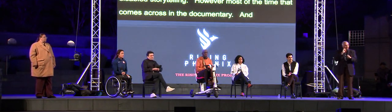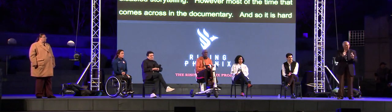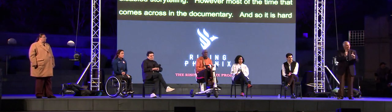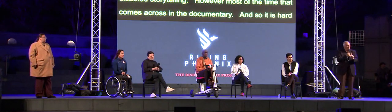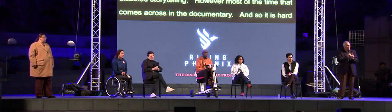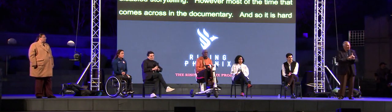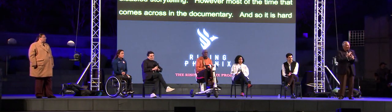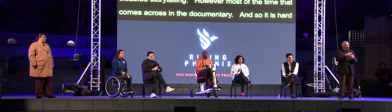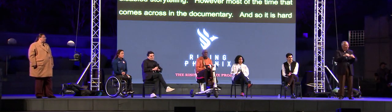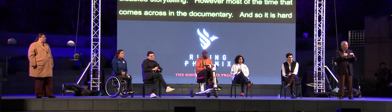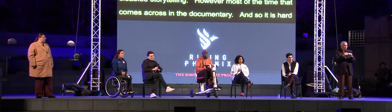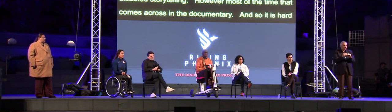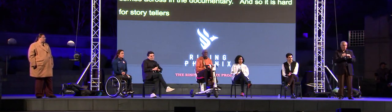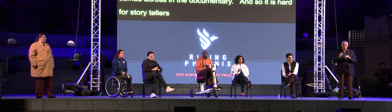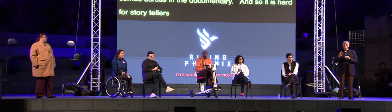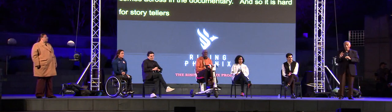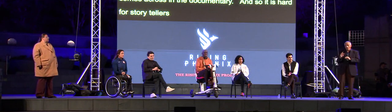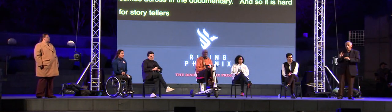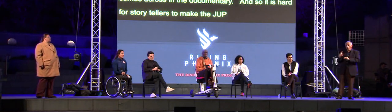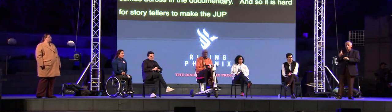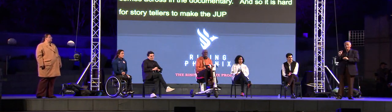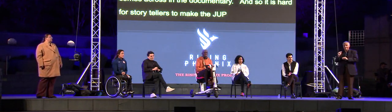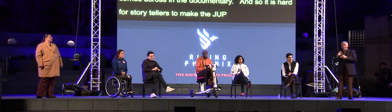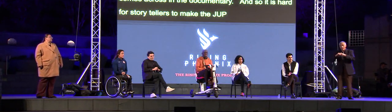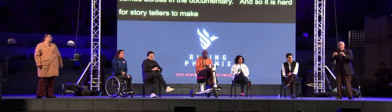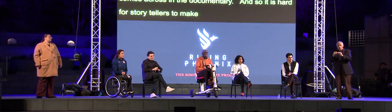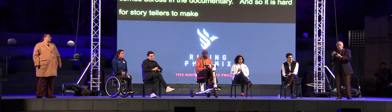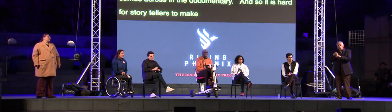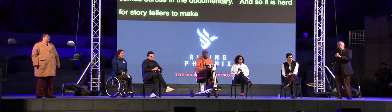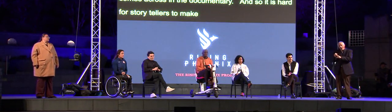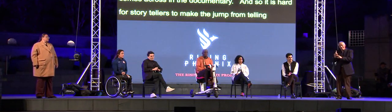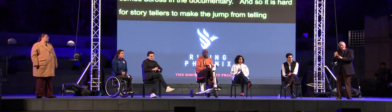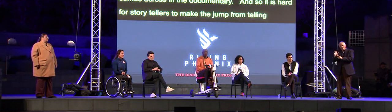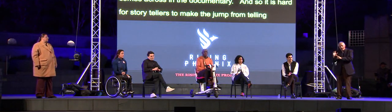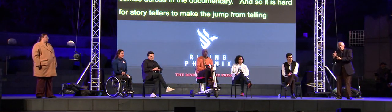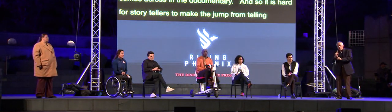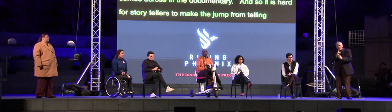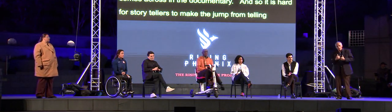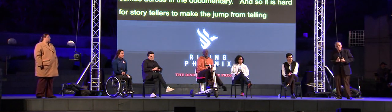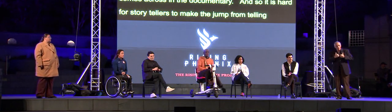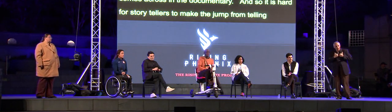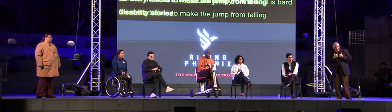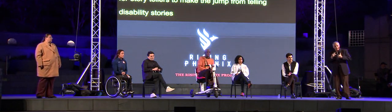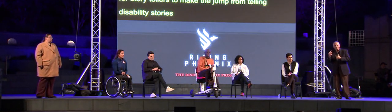to make the jump from telling disability stories that are true life stories, documentary stories,